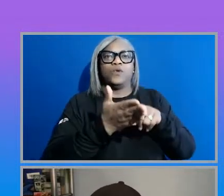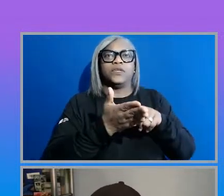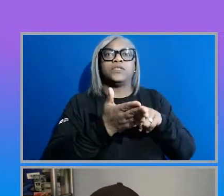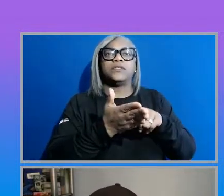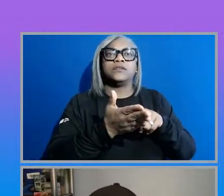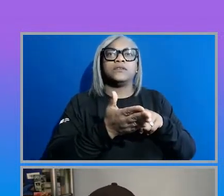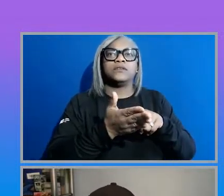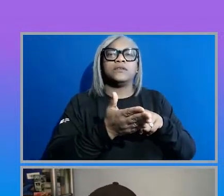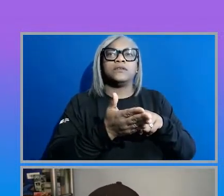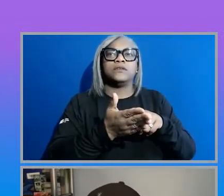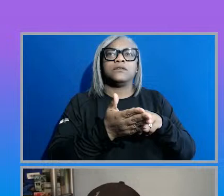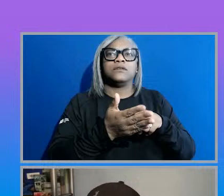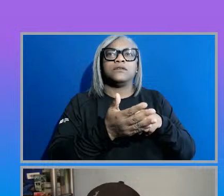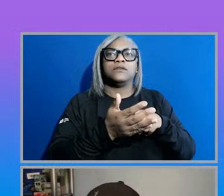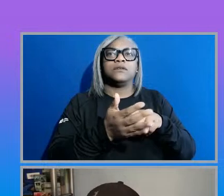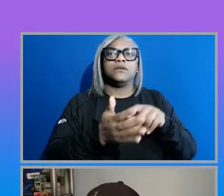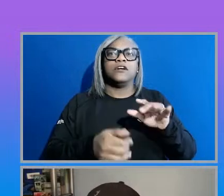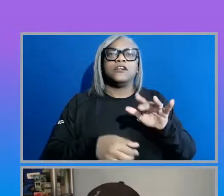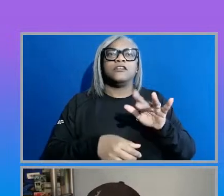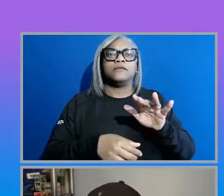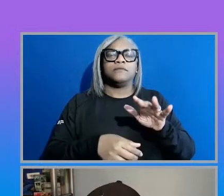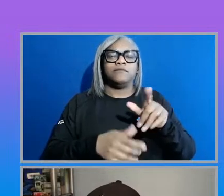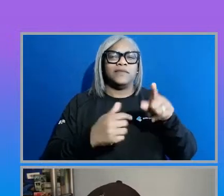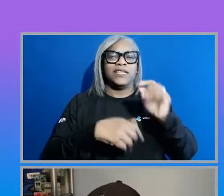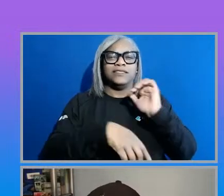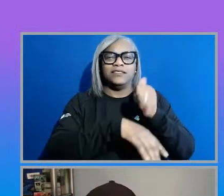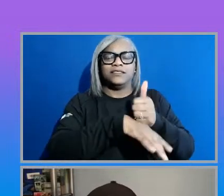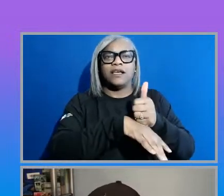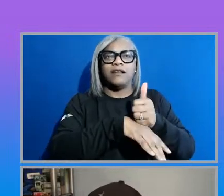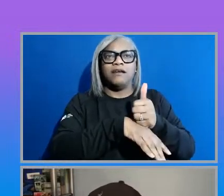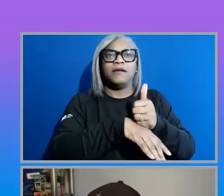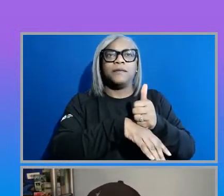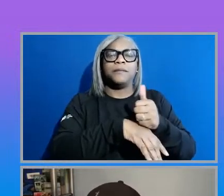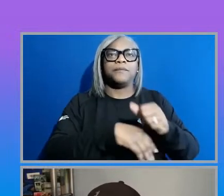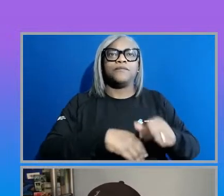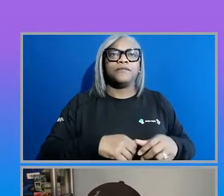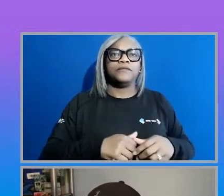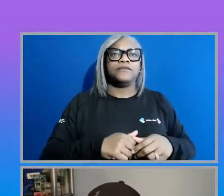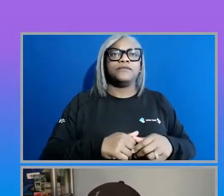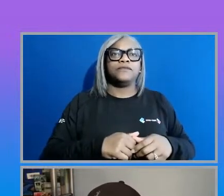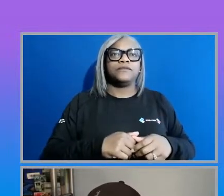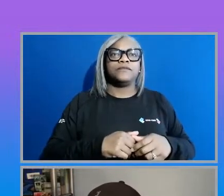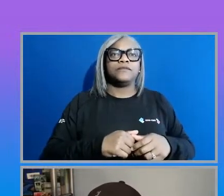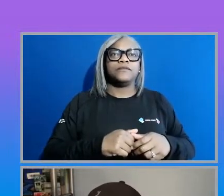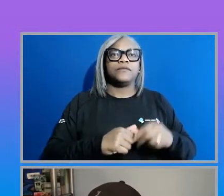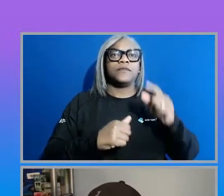already got I've already got a lot of this set up. So all I